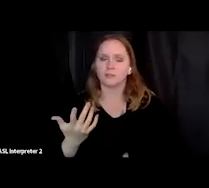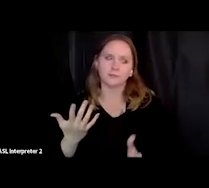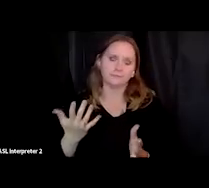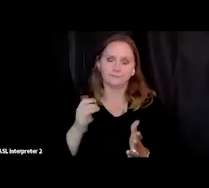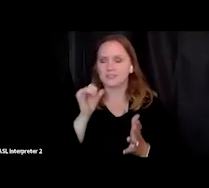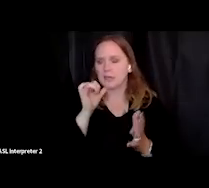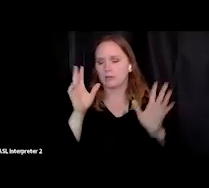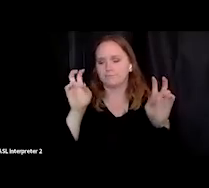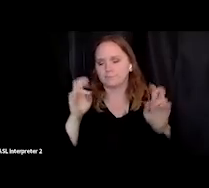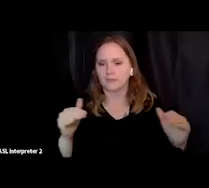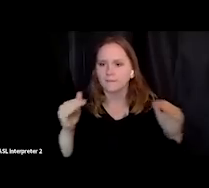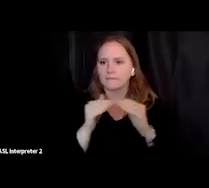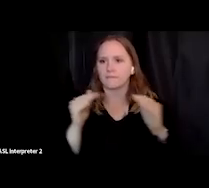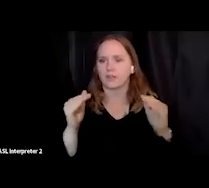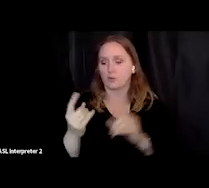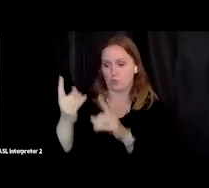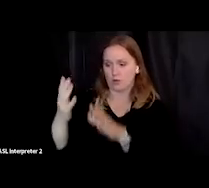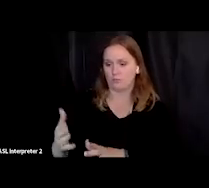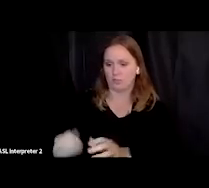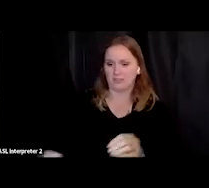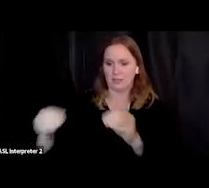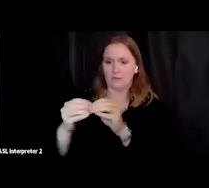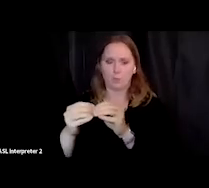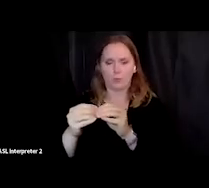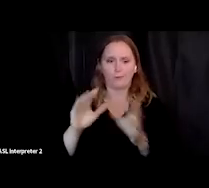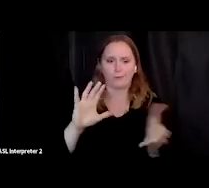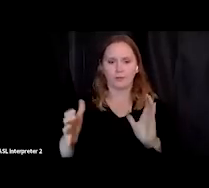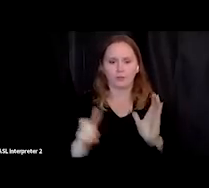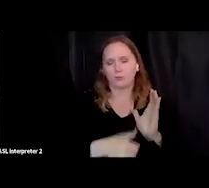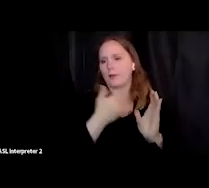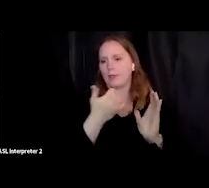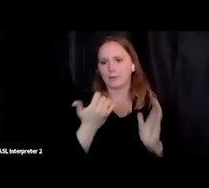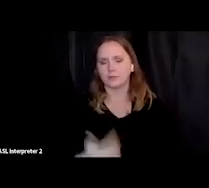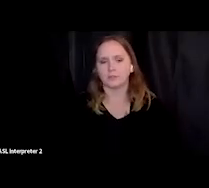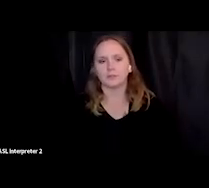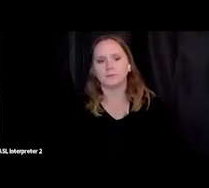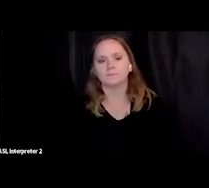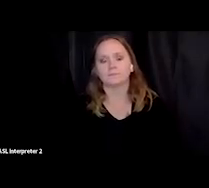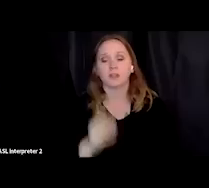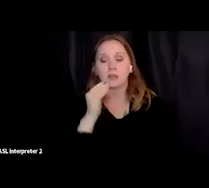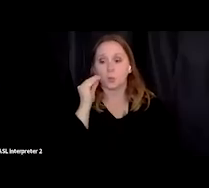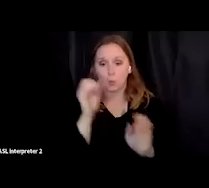That one person might have more space than another person. Even homeless folks with a more transient lifestyle